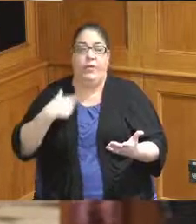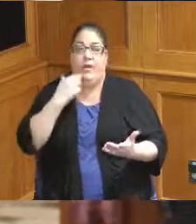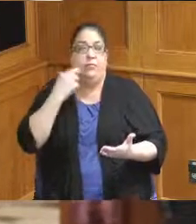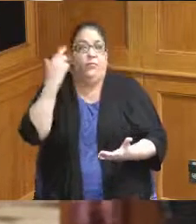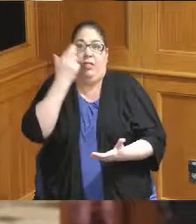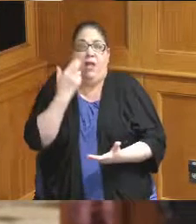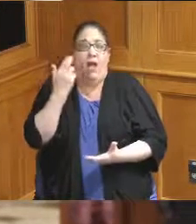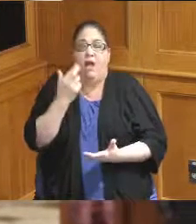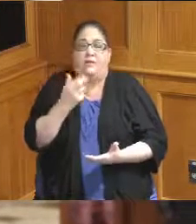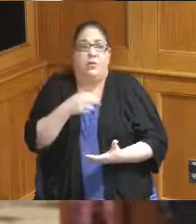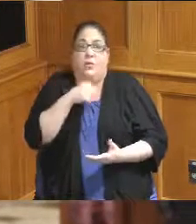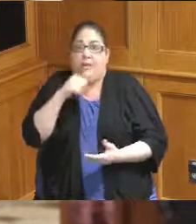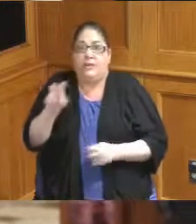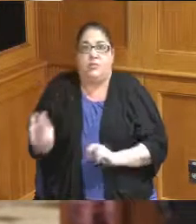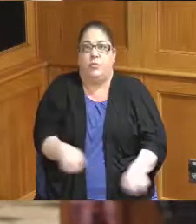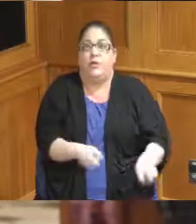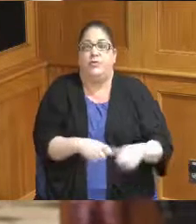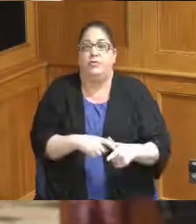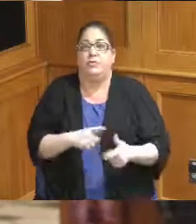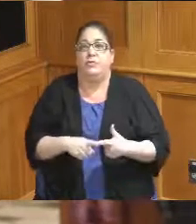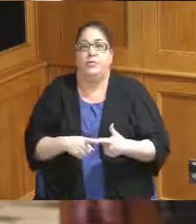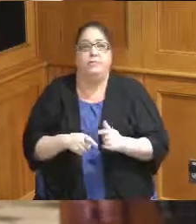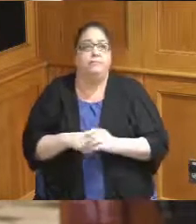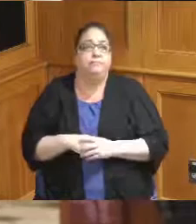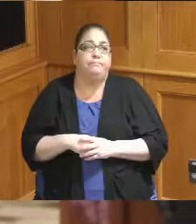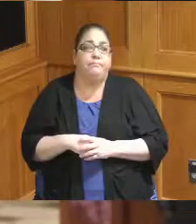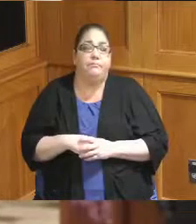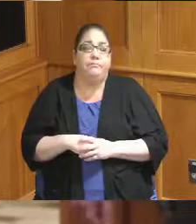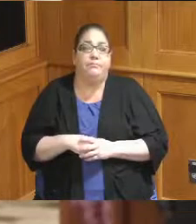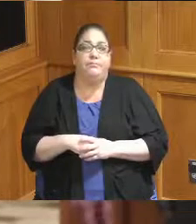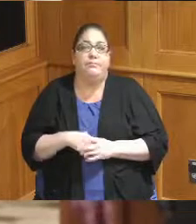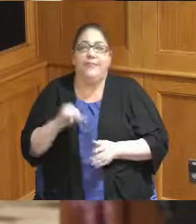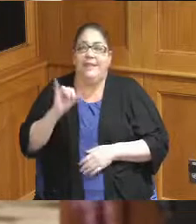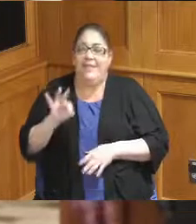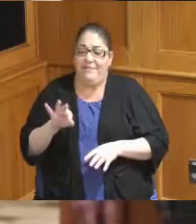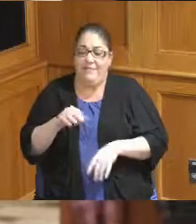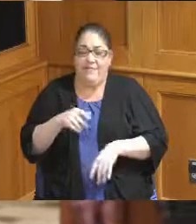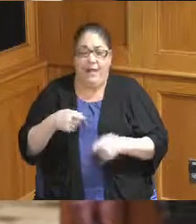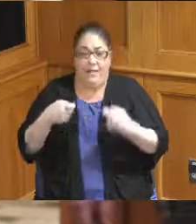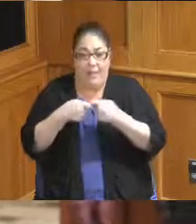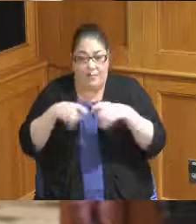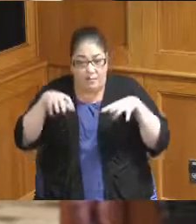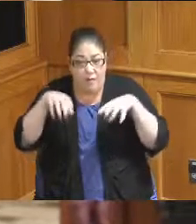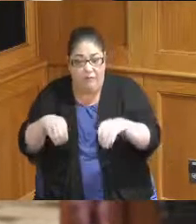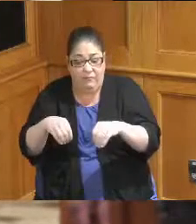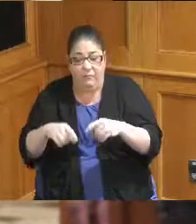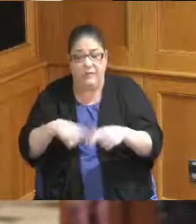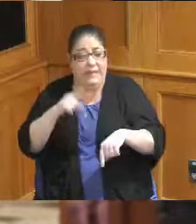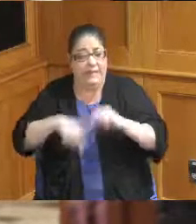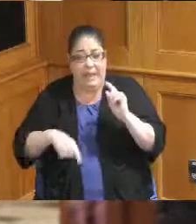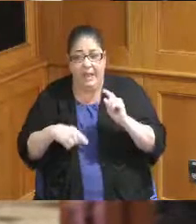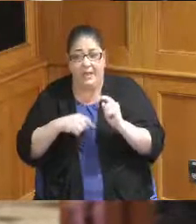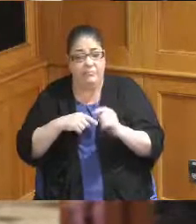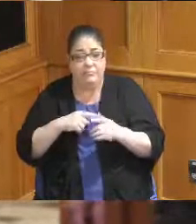outage that is that is not easily repairable that's going to be something any more than 10